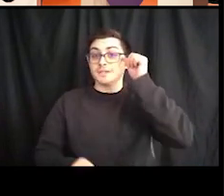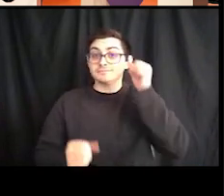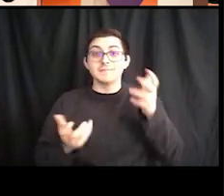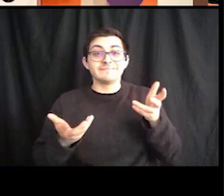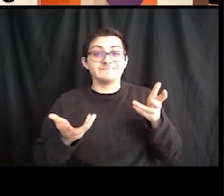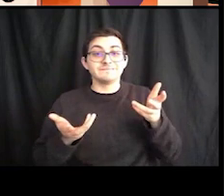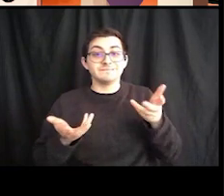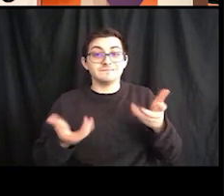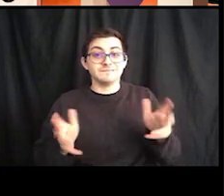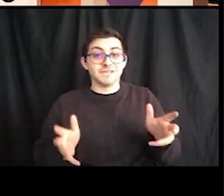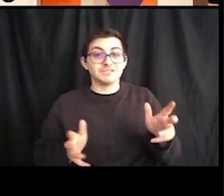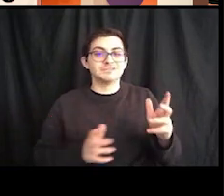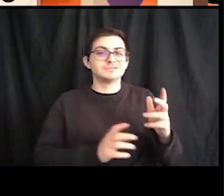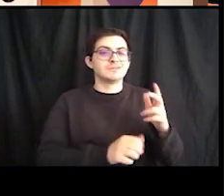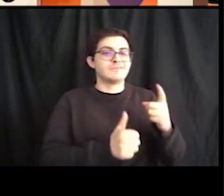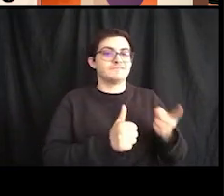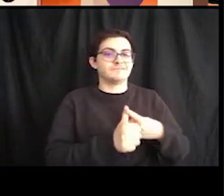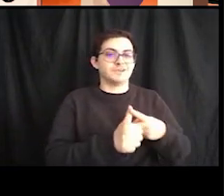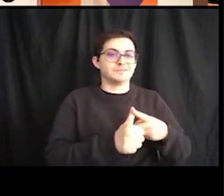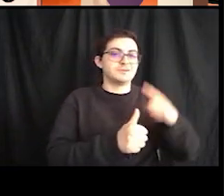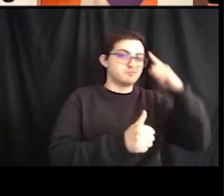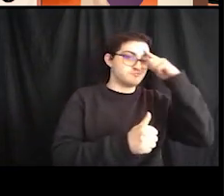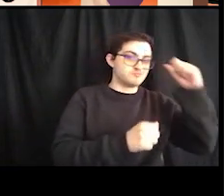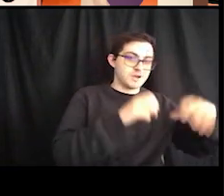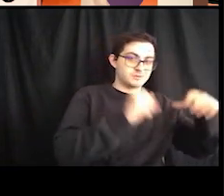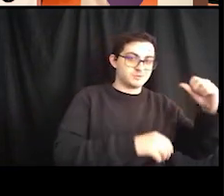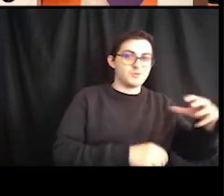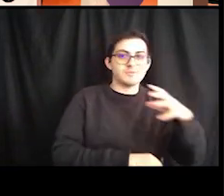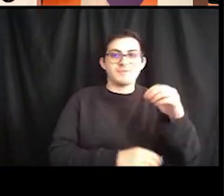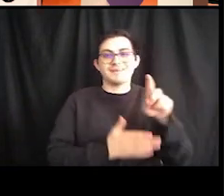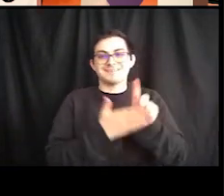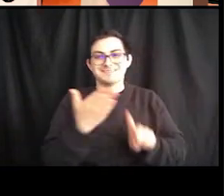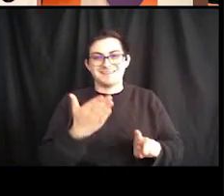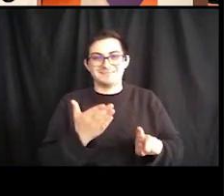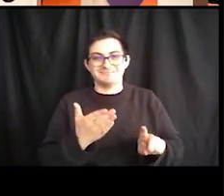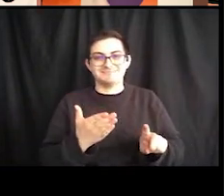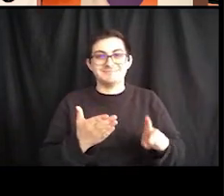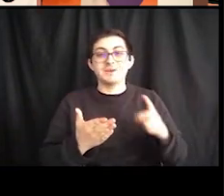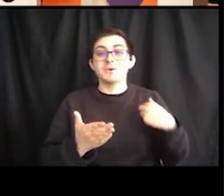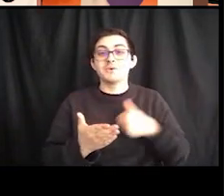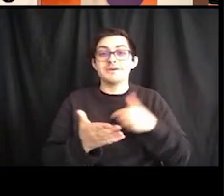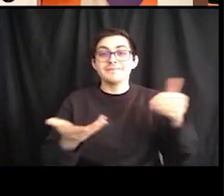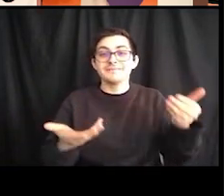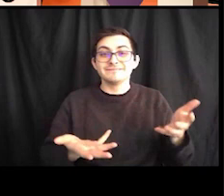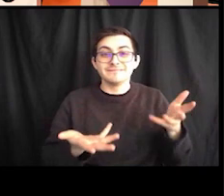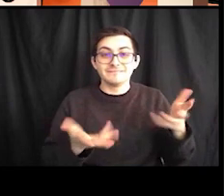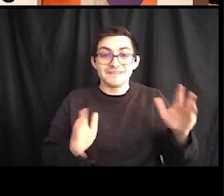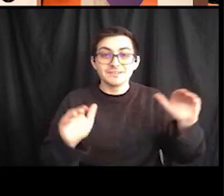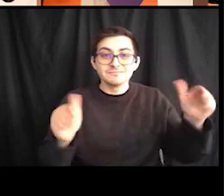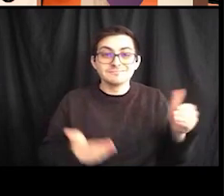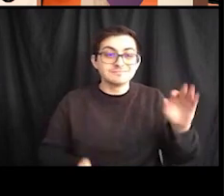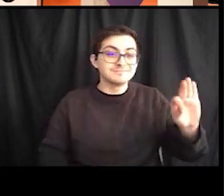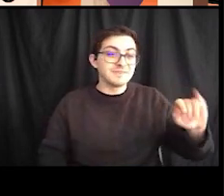And we also announced audio, where people can be literally hearing each other's ideas